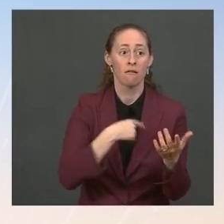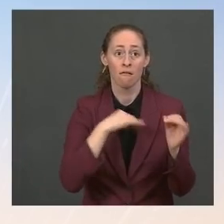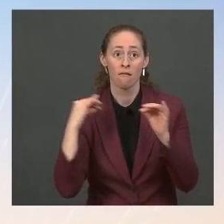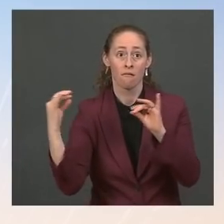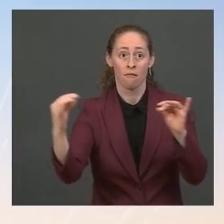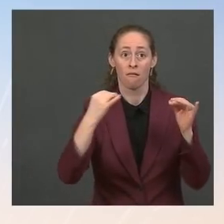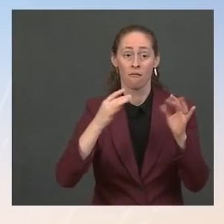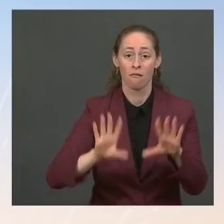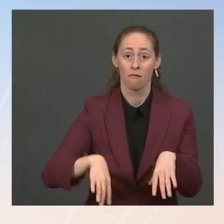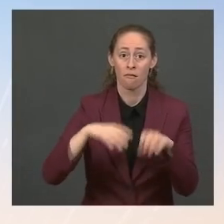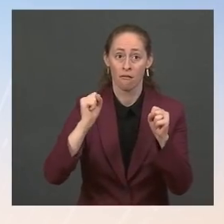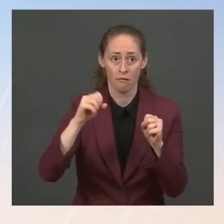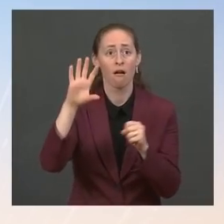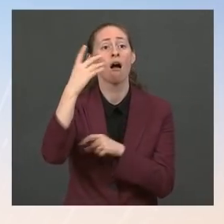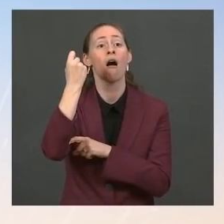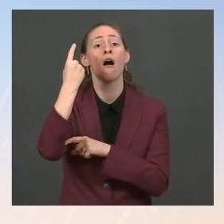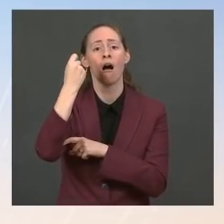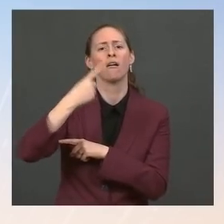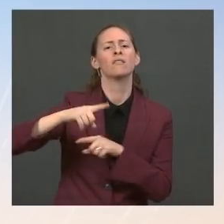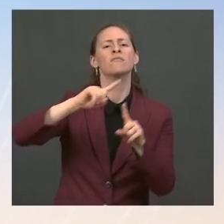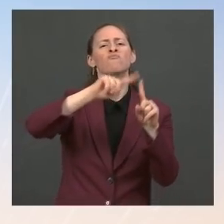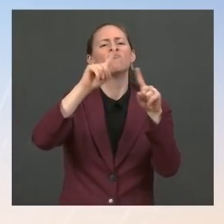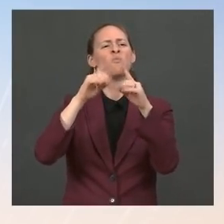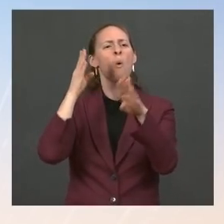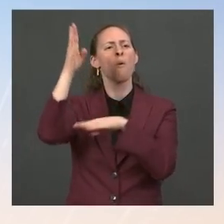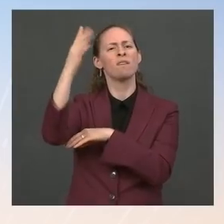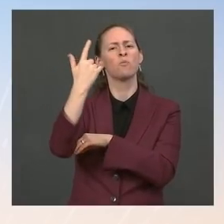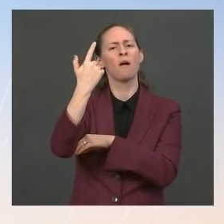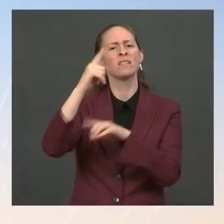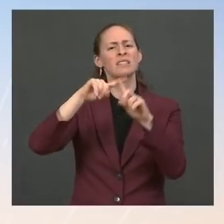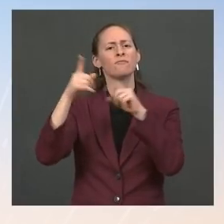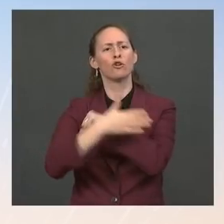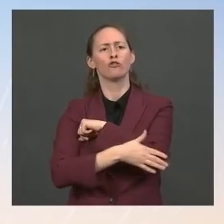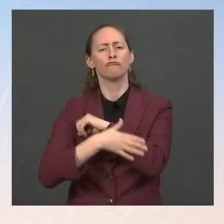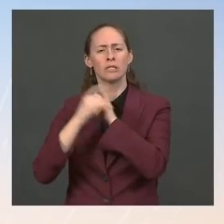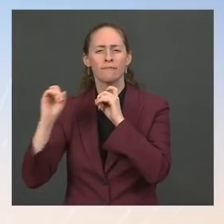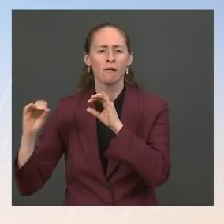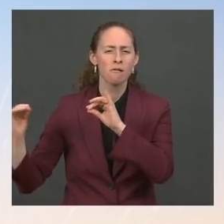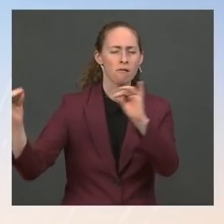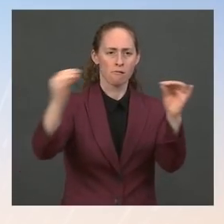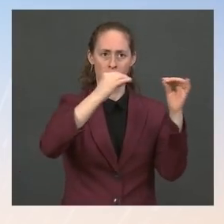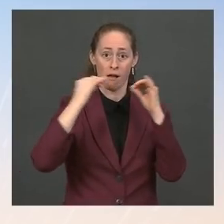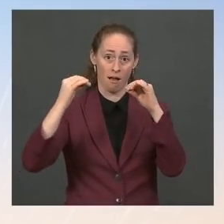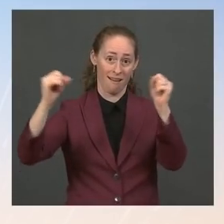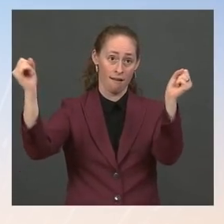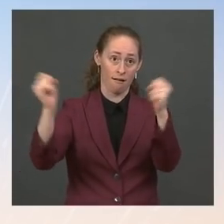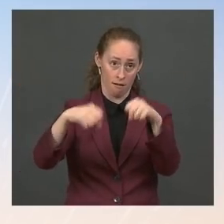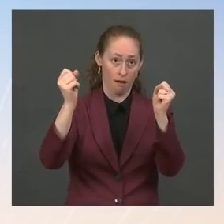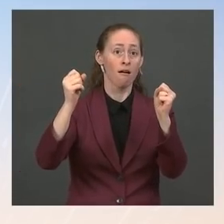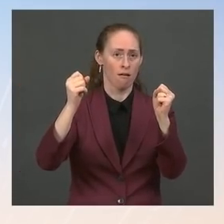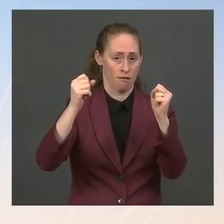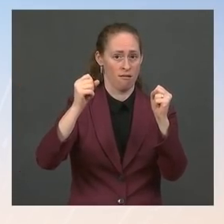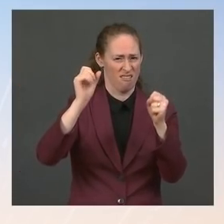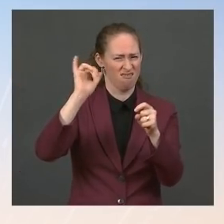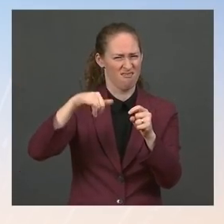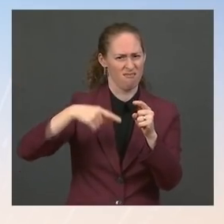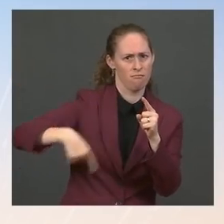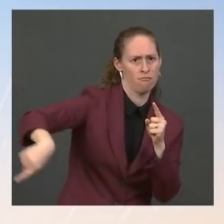for their strong support so far. One economy -- and I'm not going to -- I'm not going to confirm which economy that is -- but is still undergoing consultations